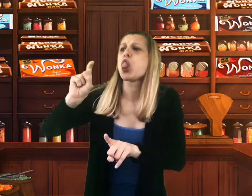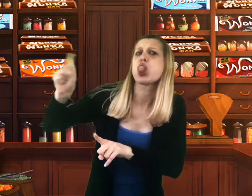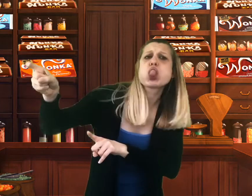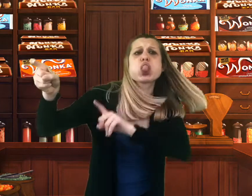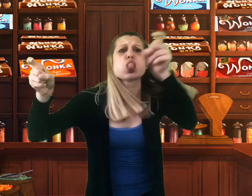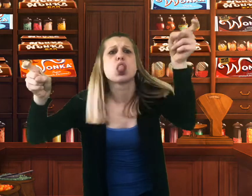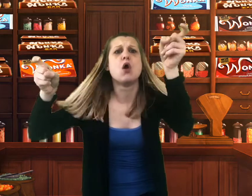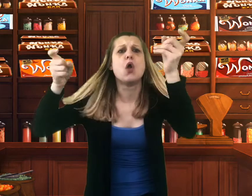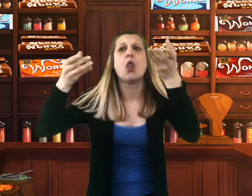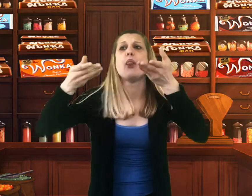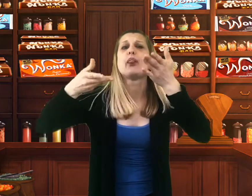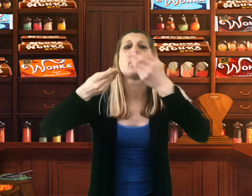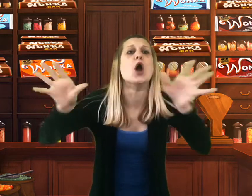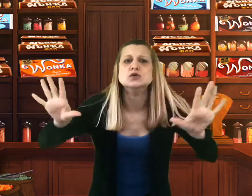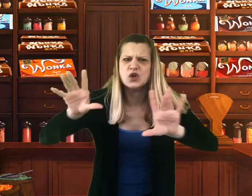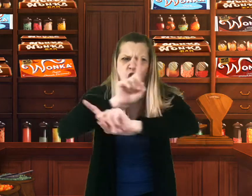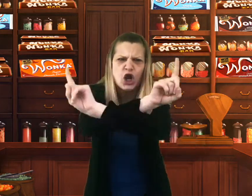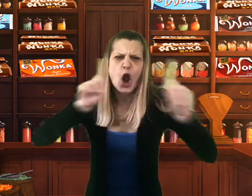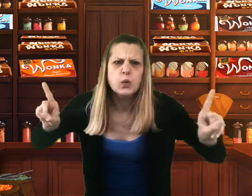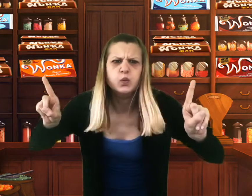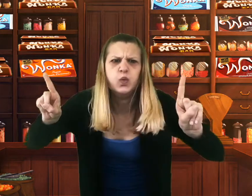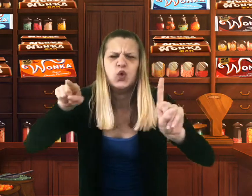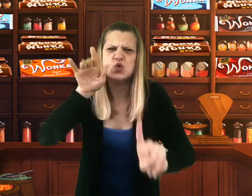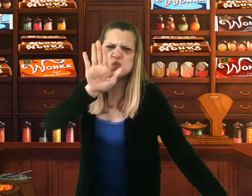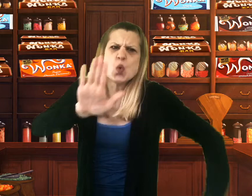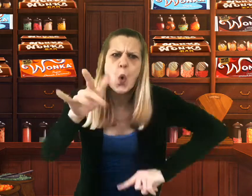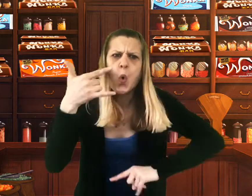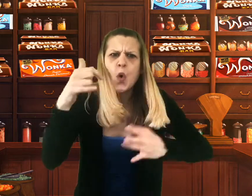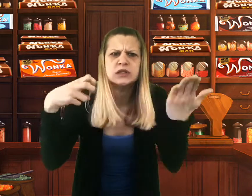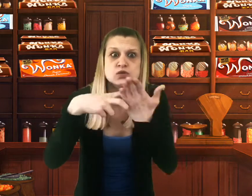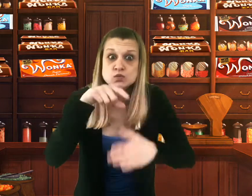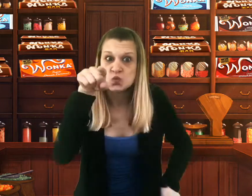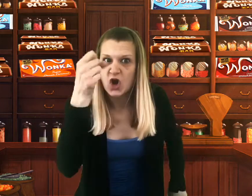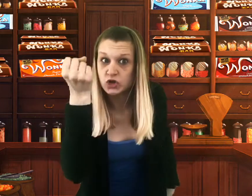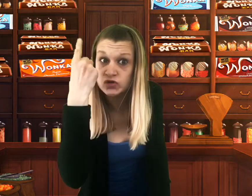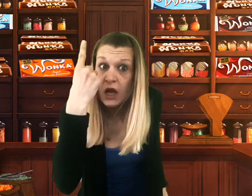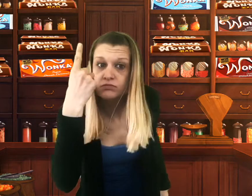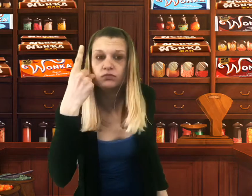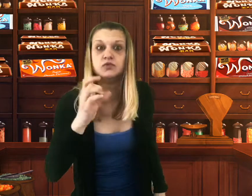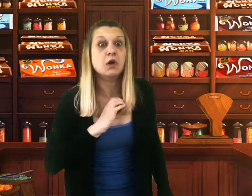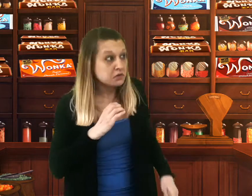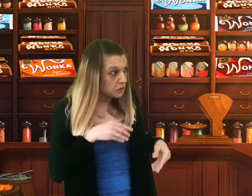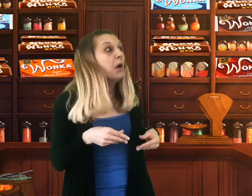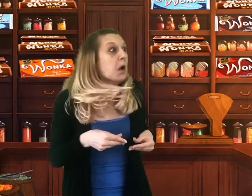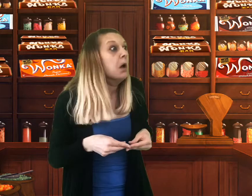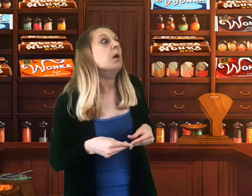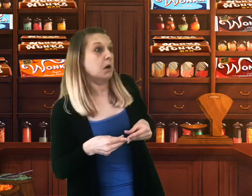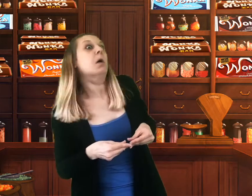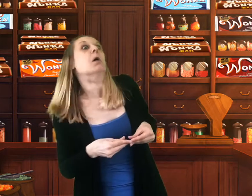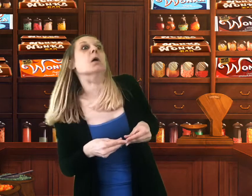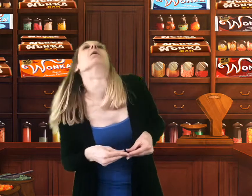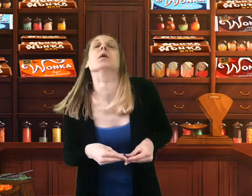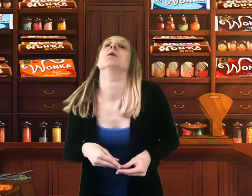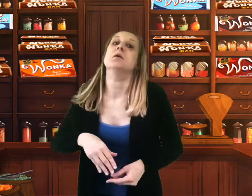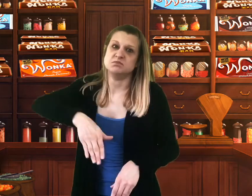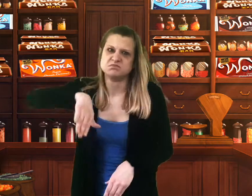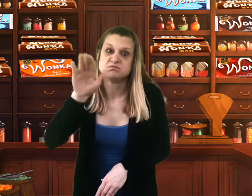Don't ever give it to anyone else! Don't lose it, too! It is your golden ticket, all yours! Do you understand? Charlie held his chocolate bar with golden ticket tightly, nodding at the shopkeeper.